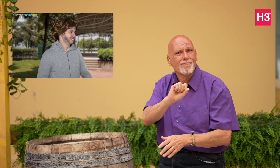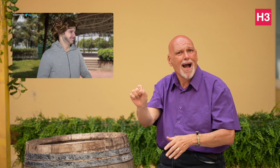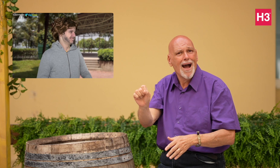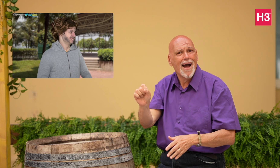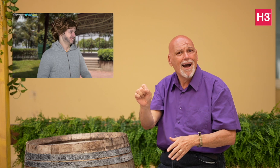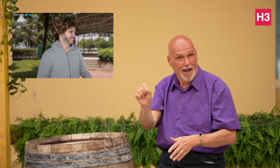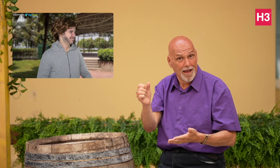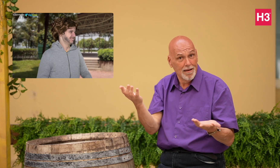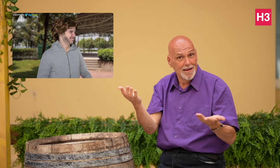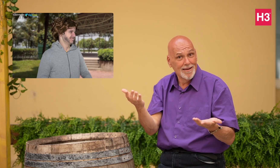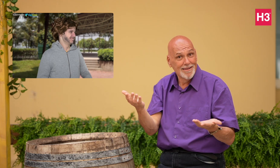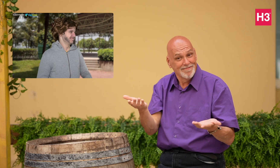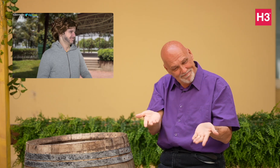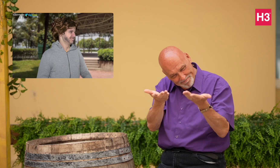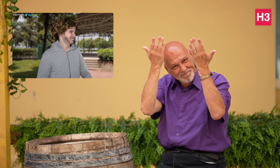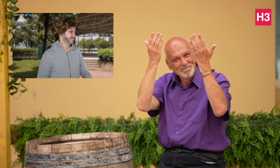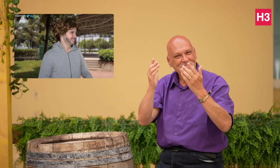It makes things easier and quicker, doesn’t it?